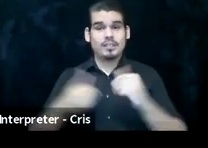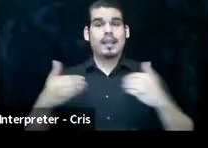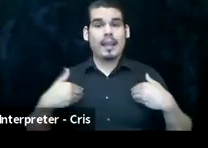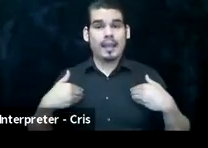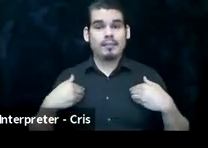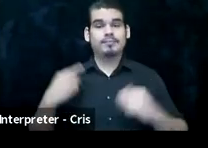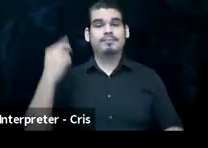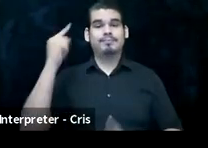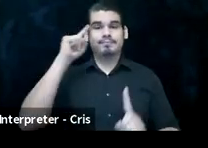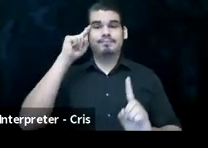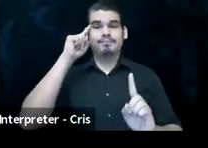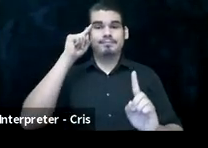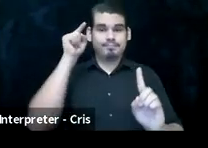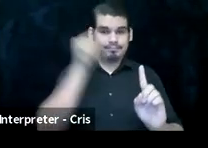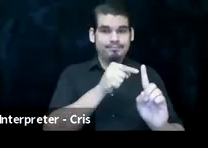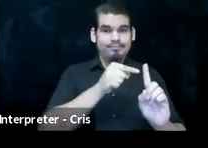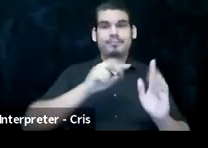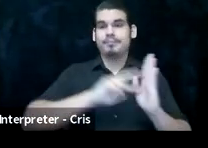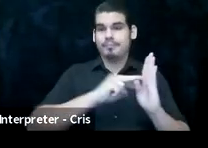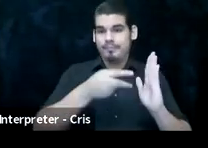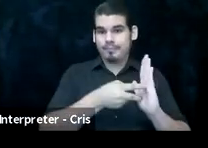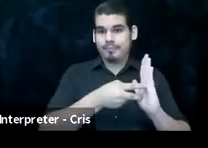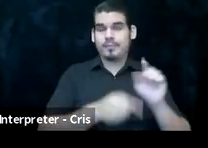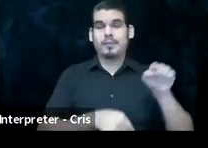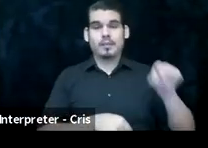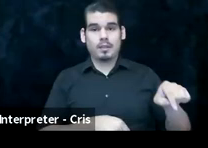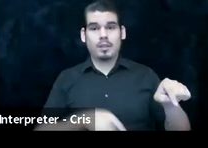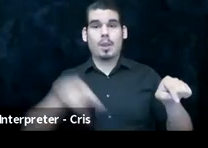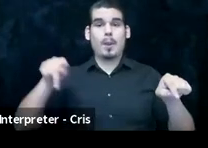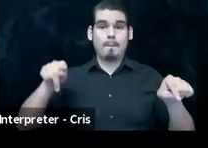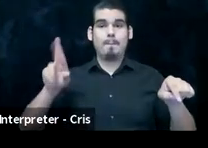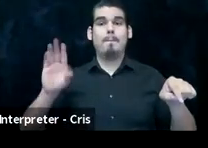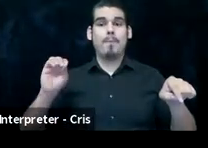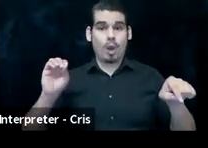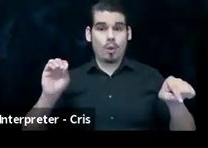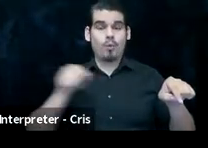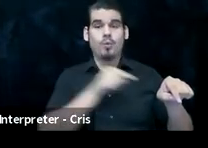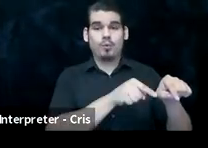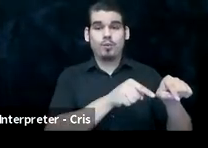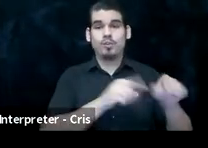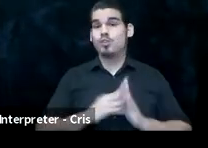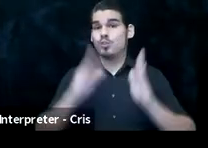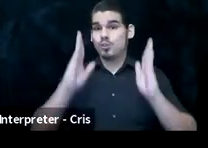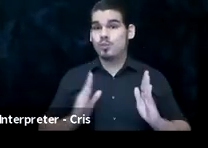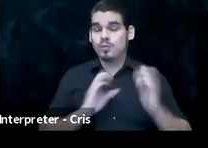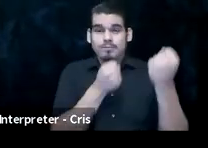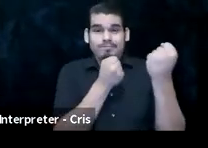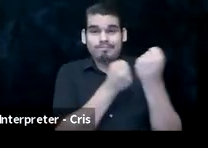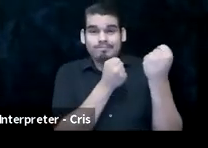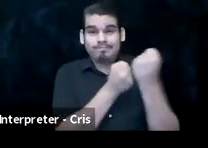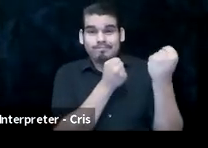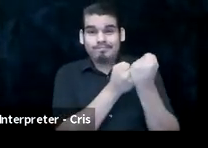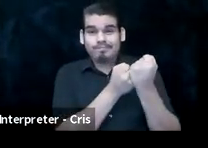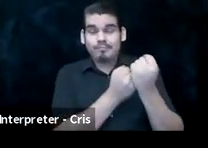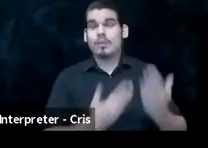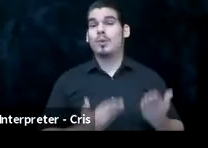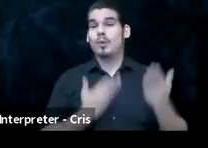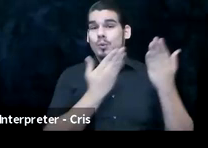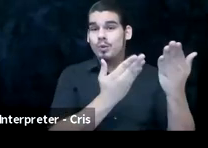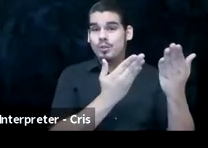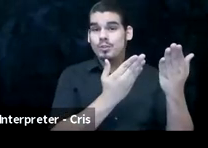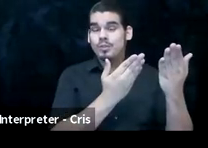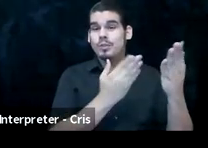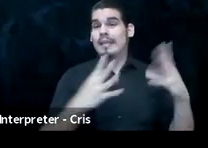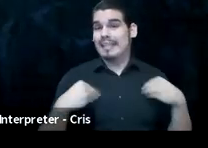Katherine Squire: And so, when we open up the floor to debate a resolution all the students who want to argue in favor of a Peruvian the resolution will line up behind that microphone.